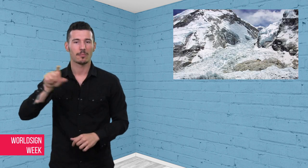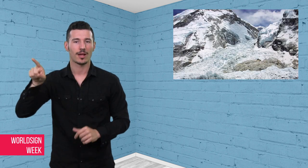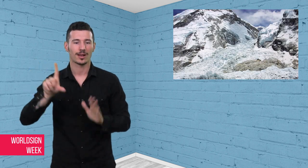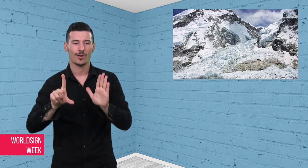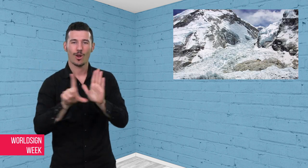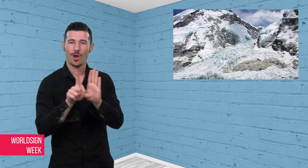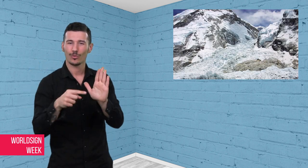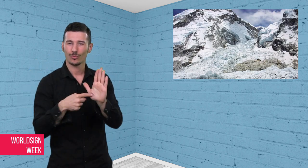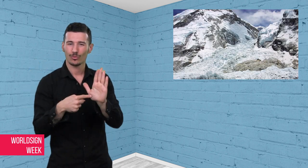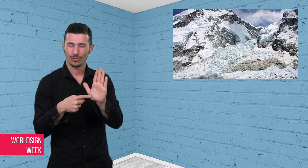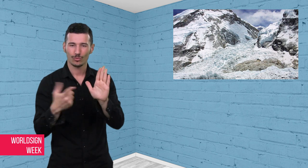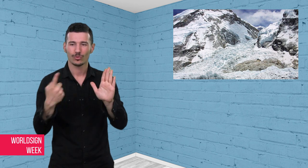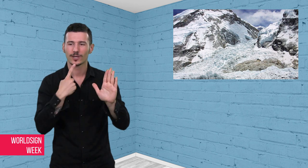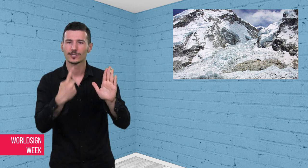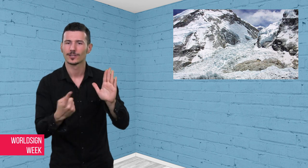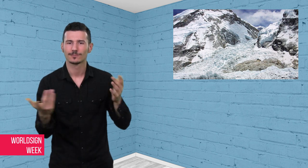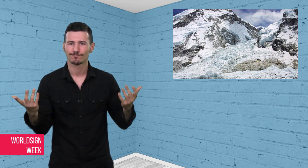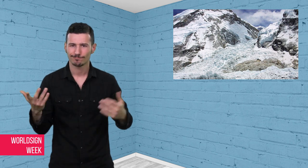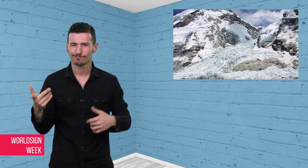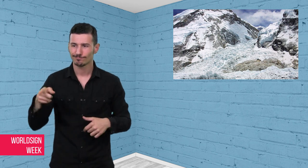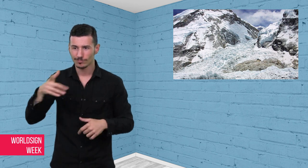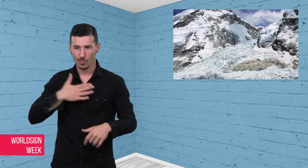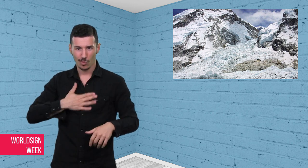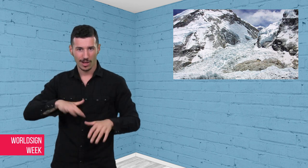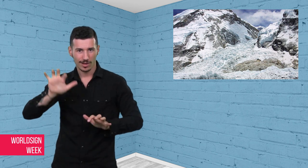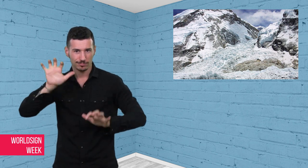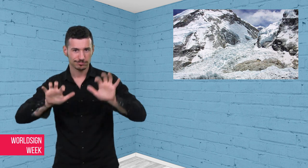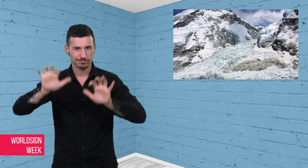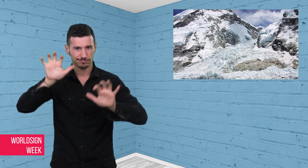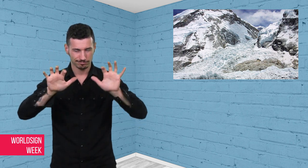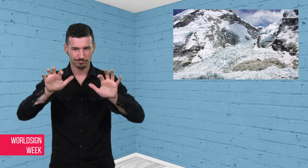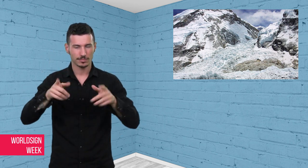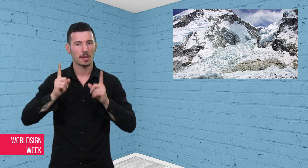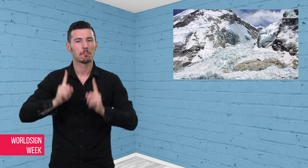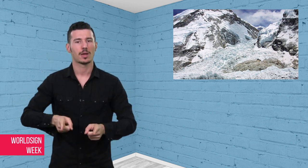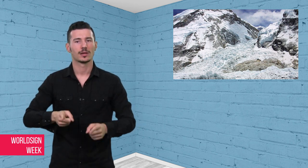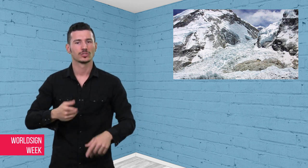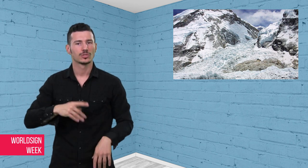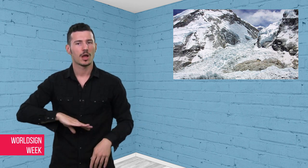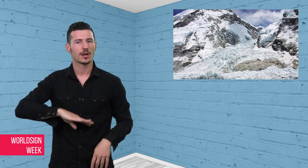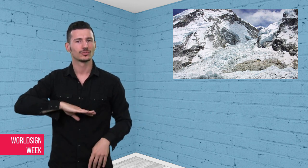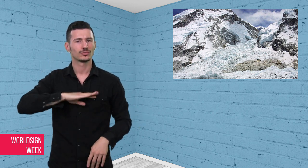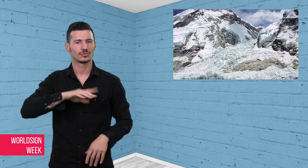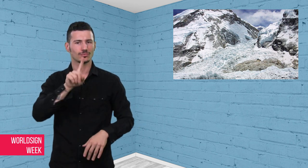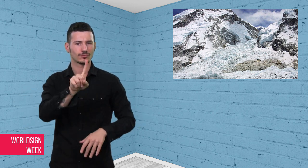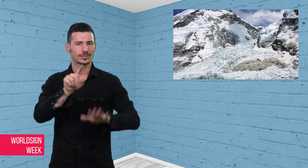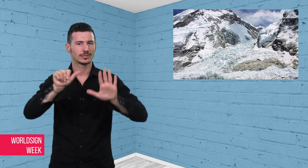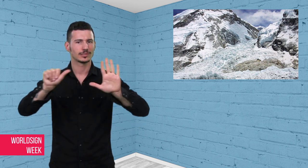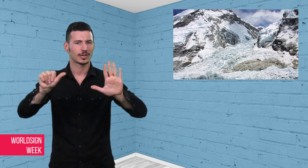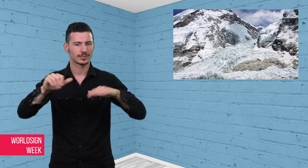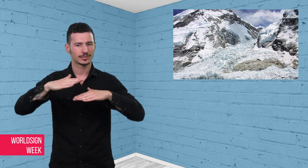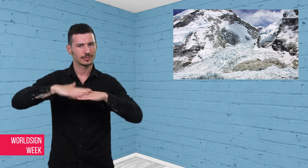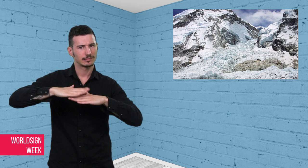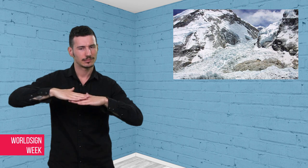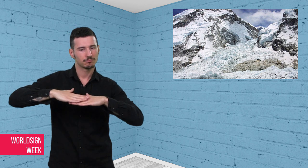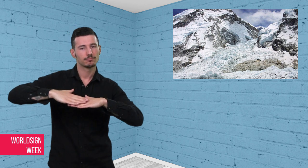no limit after that. The head of the Nepal Mountain Association said, “if